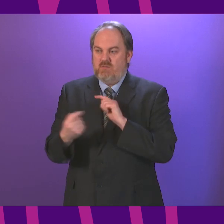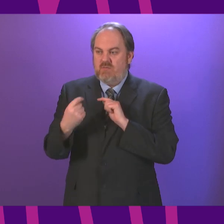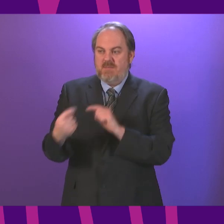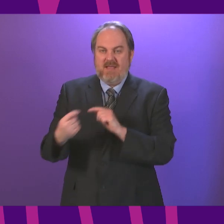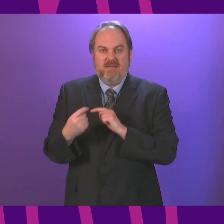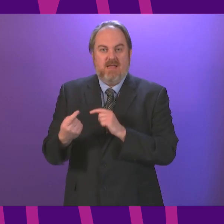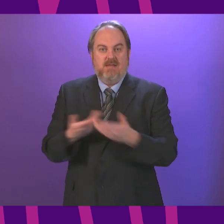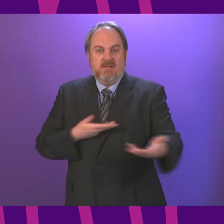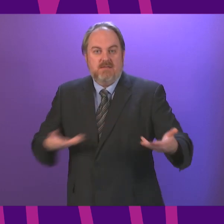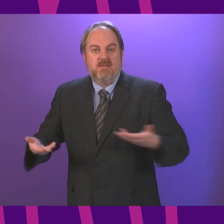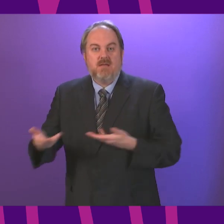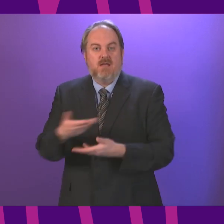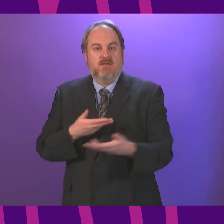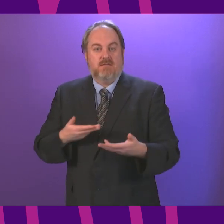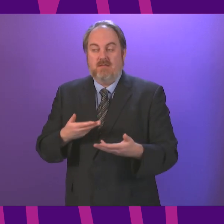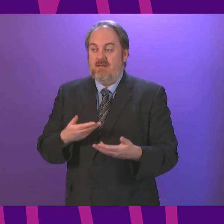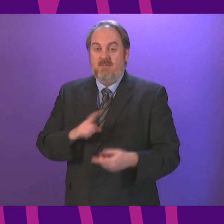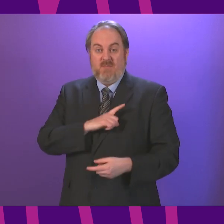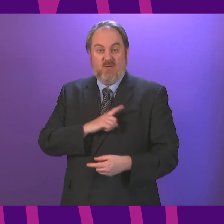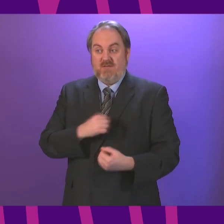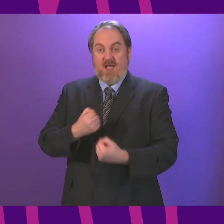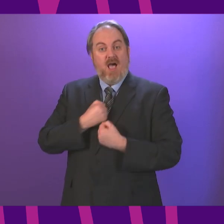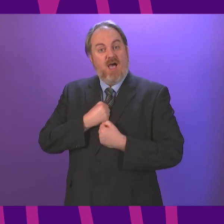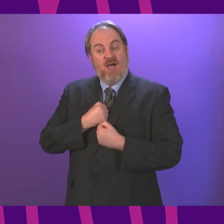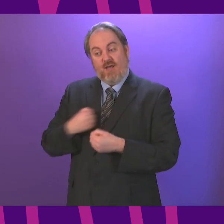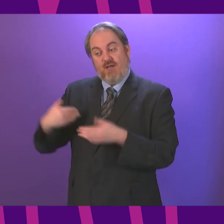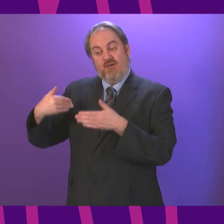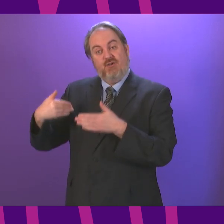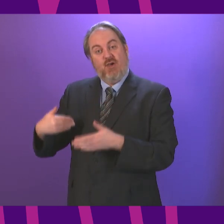No one in the chamber ever tires of thanking teachers or school staff for their efforts,